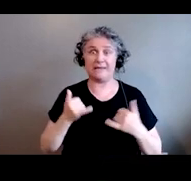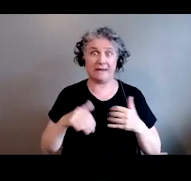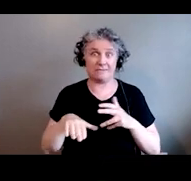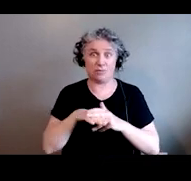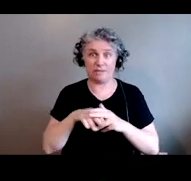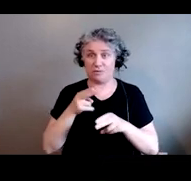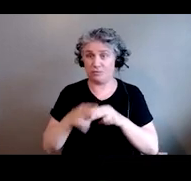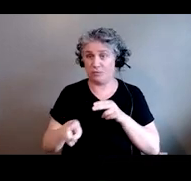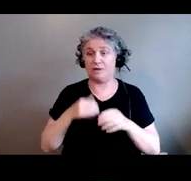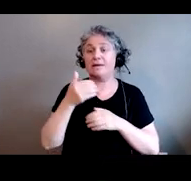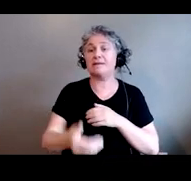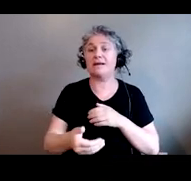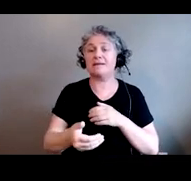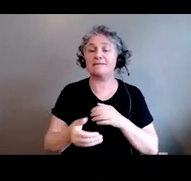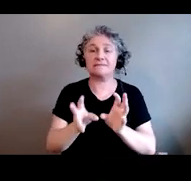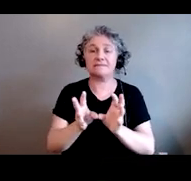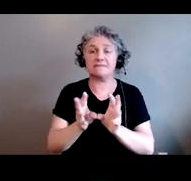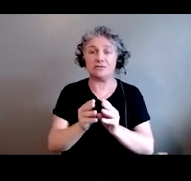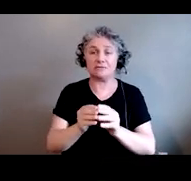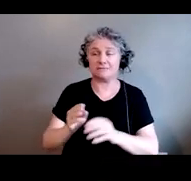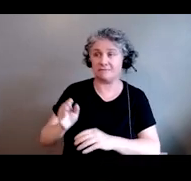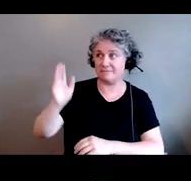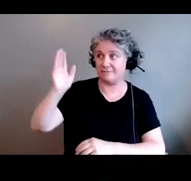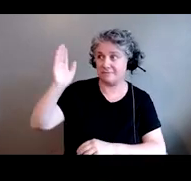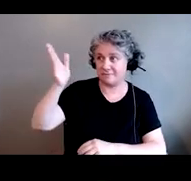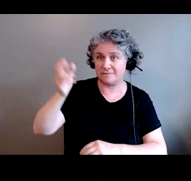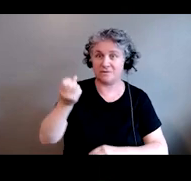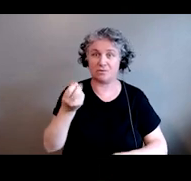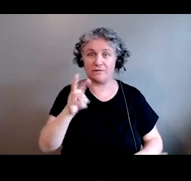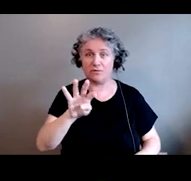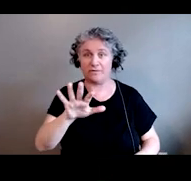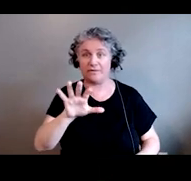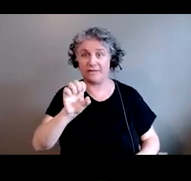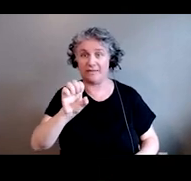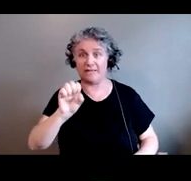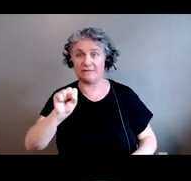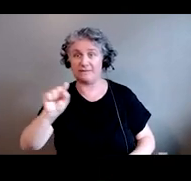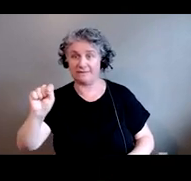Our next session will start at 12:45 pm eastern standard time. Please use the next few minutes